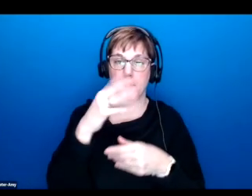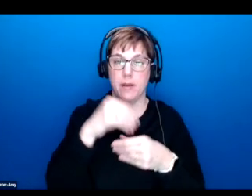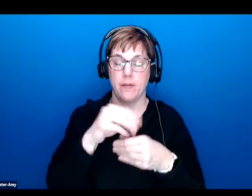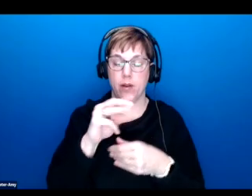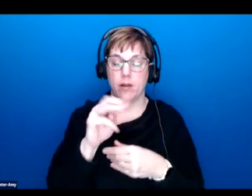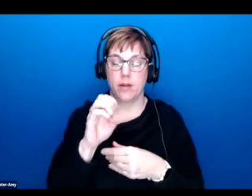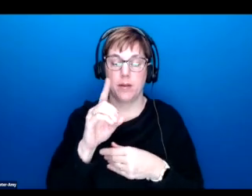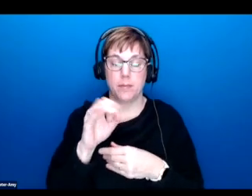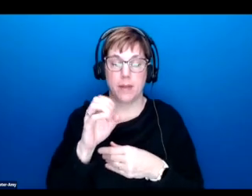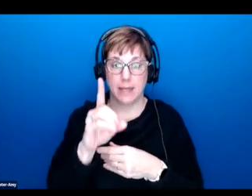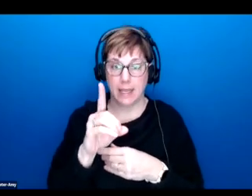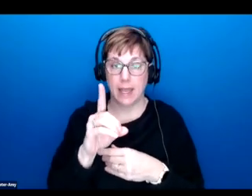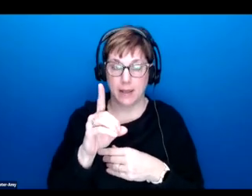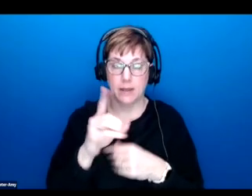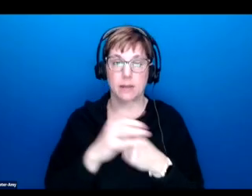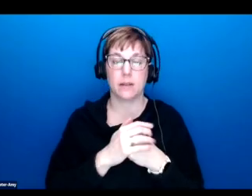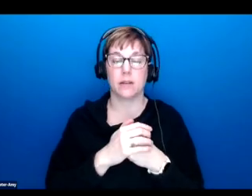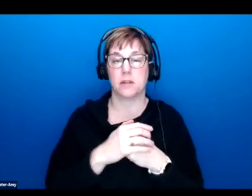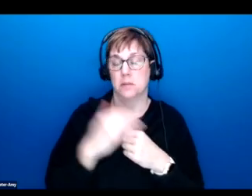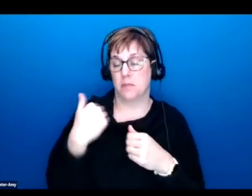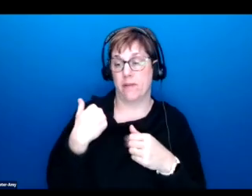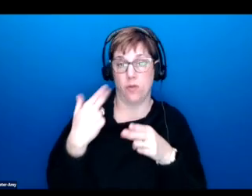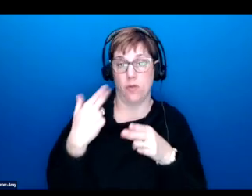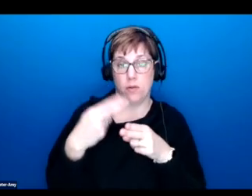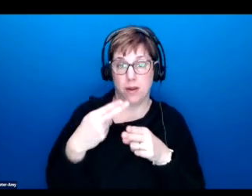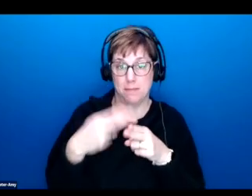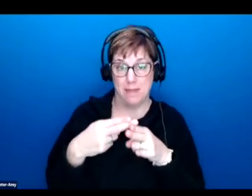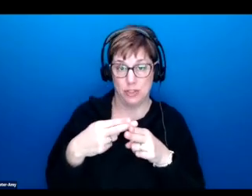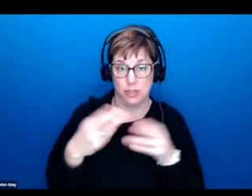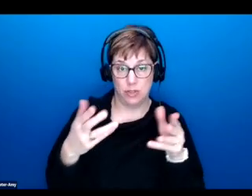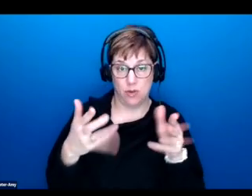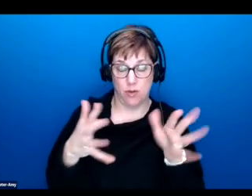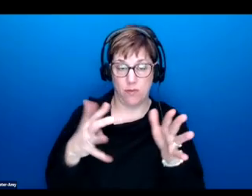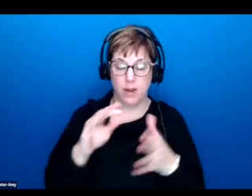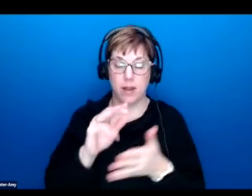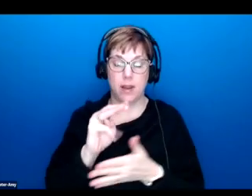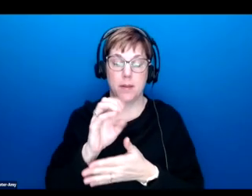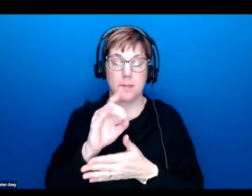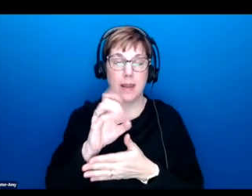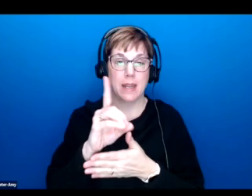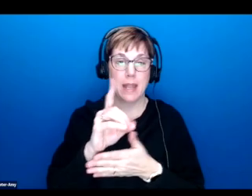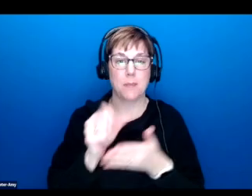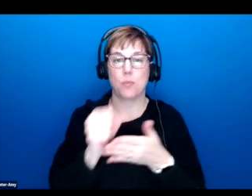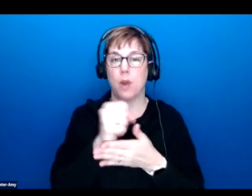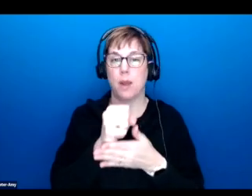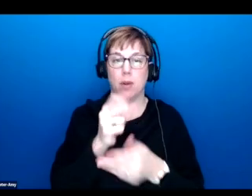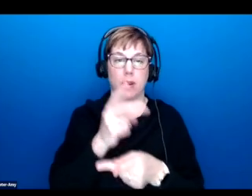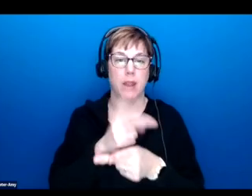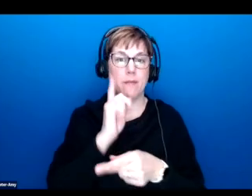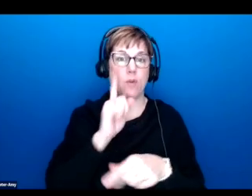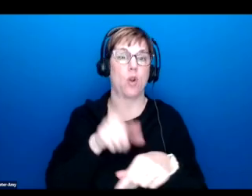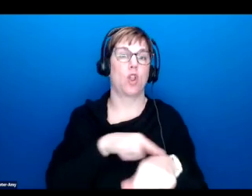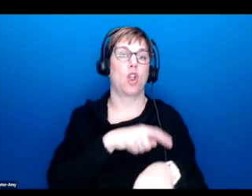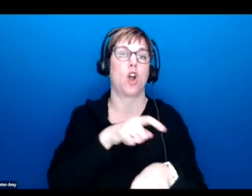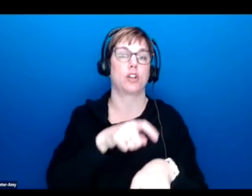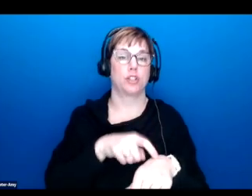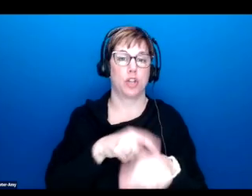As was mentioned earlier in the presentation, Medicaid is the primary pair of long term services and supports.